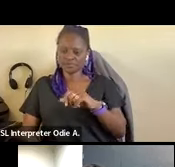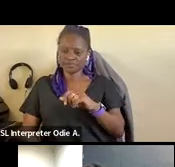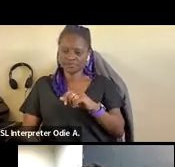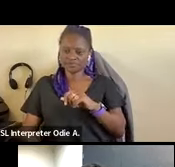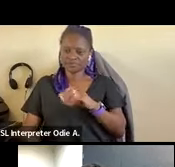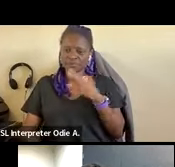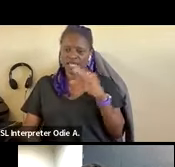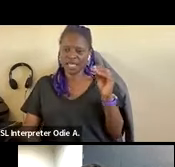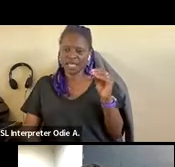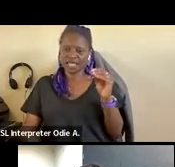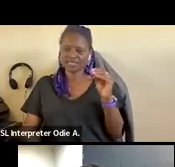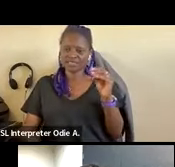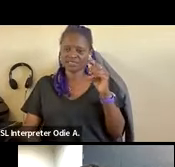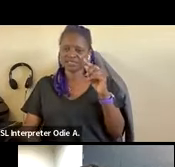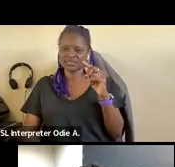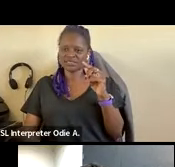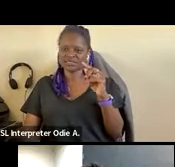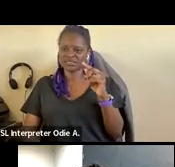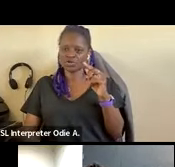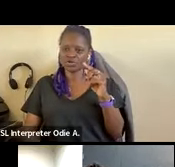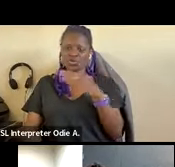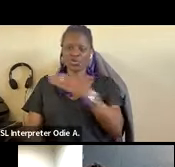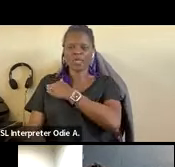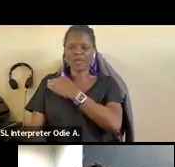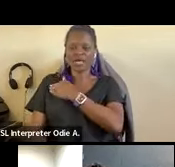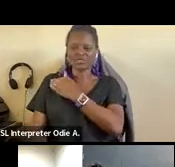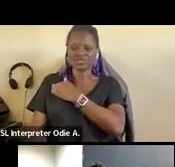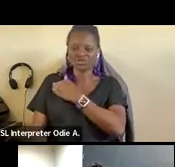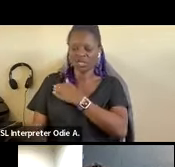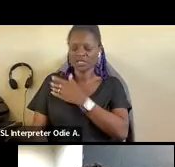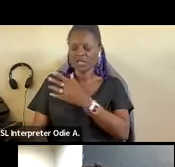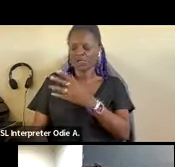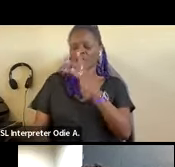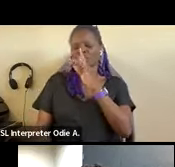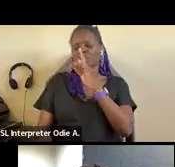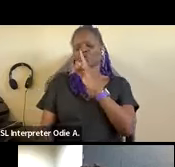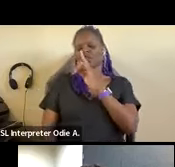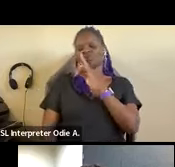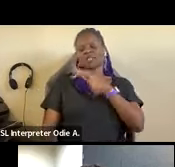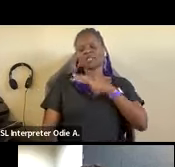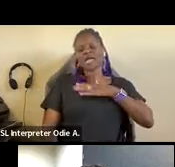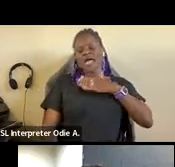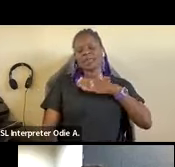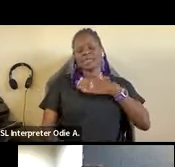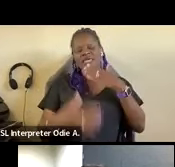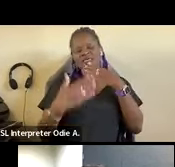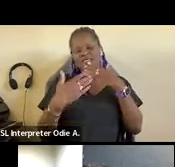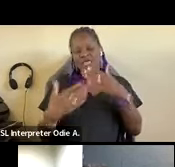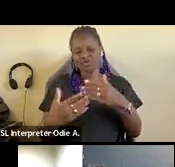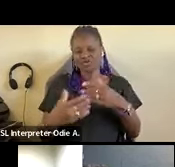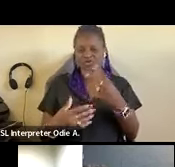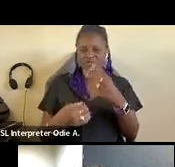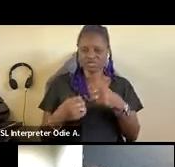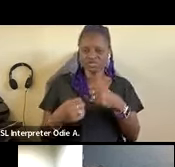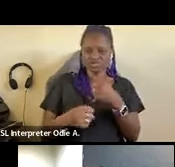indebted we are to her service over the past two years of the pandemic. She initially started on as a volunteer